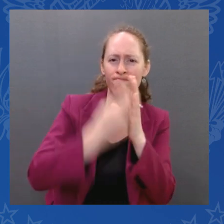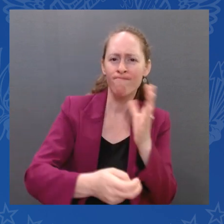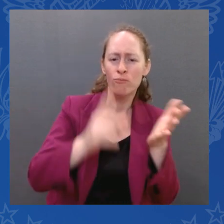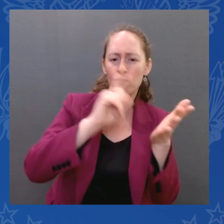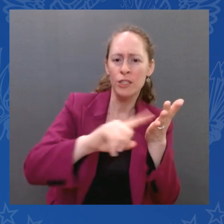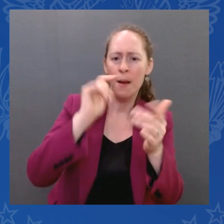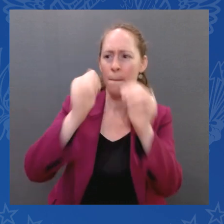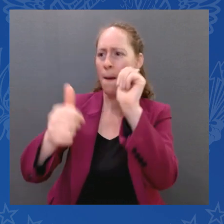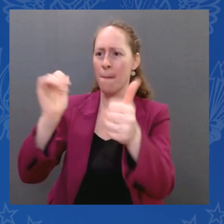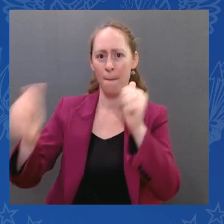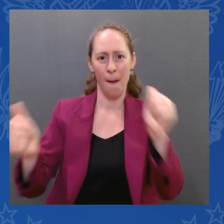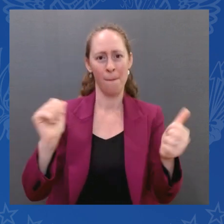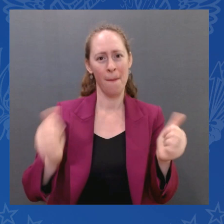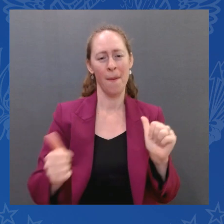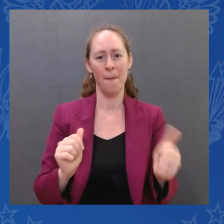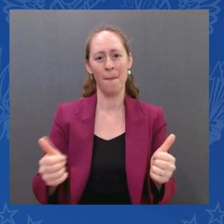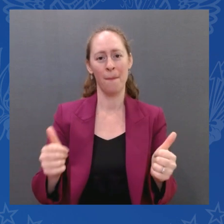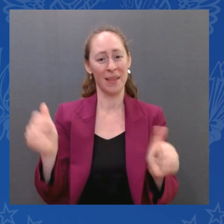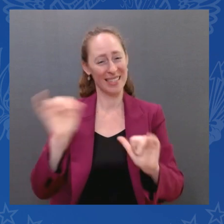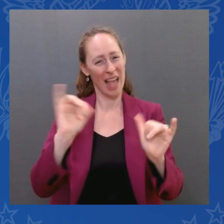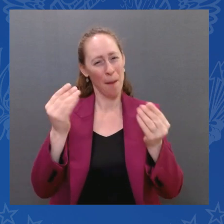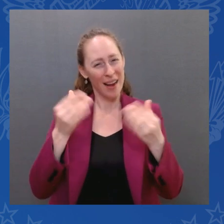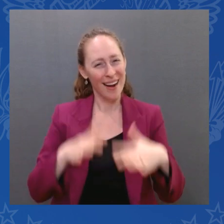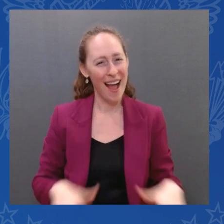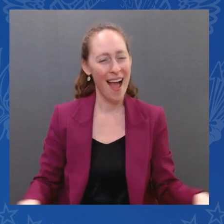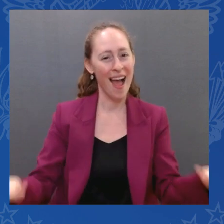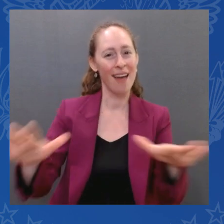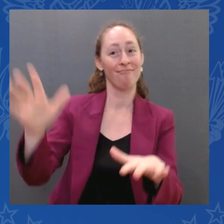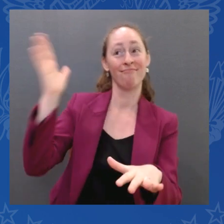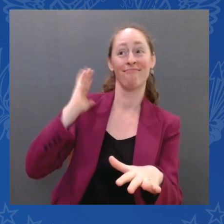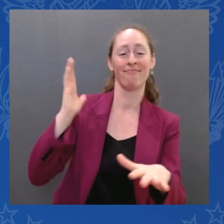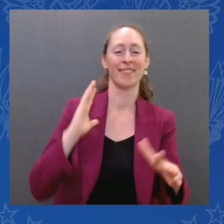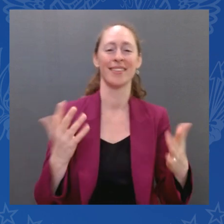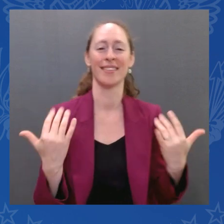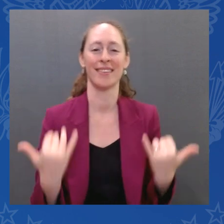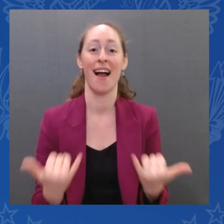During your visit, we will discuss matters of national security.